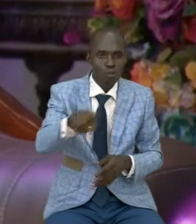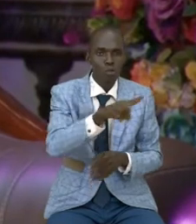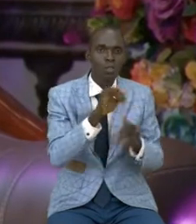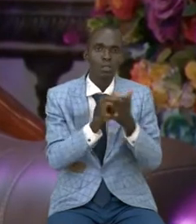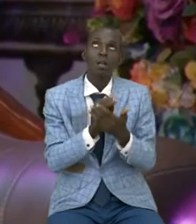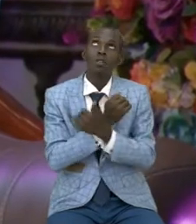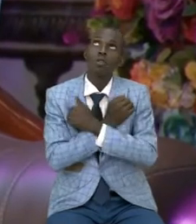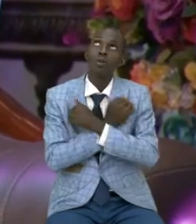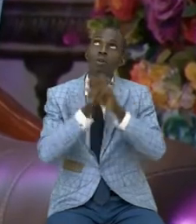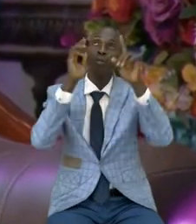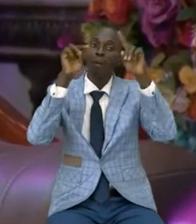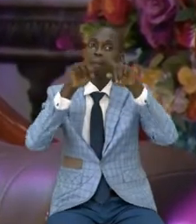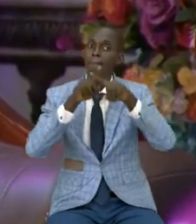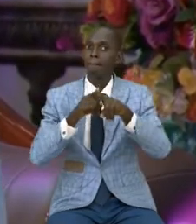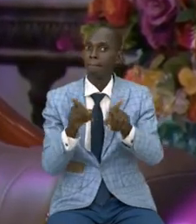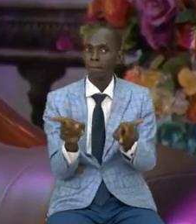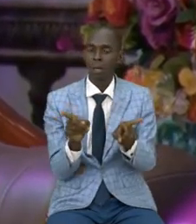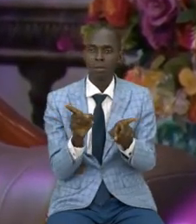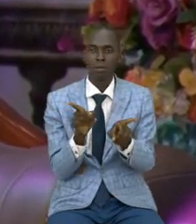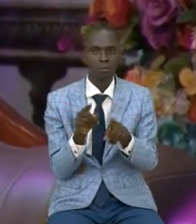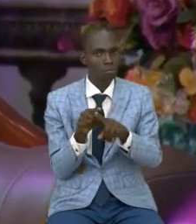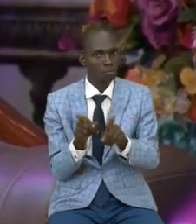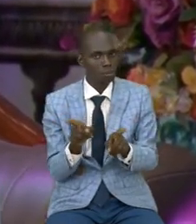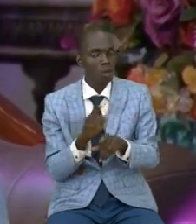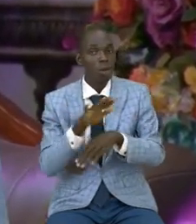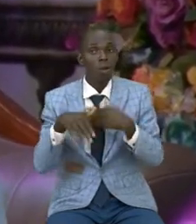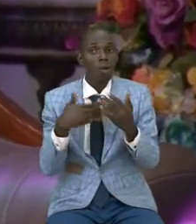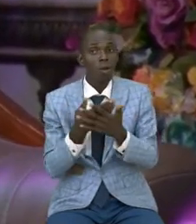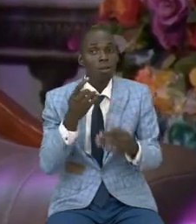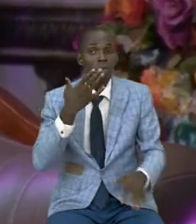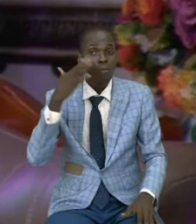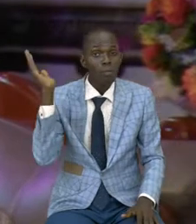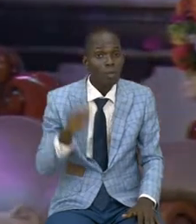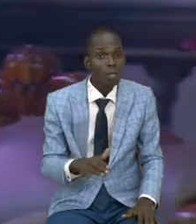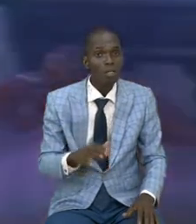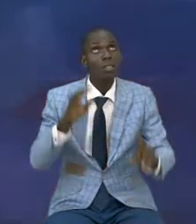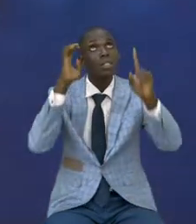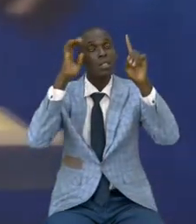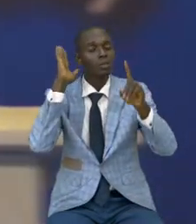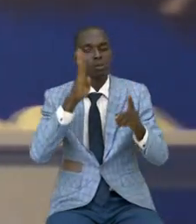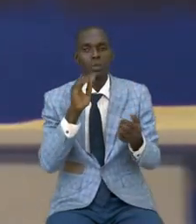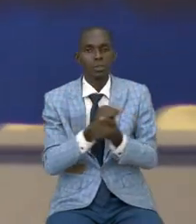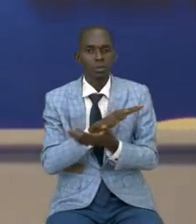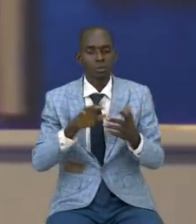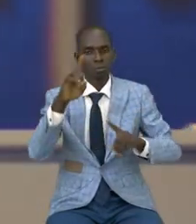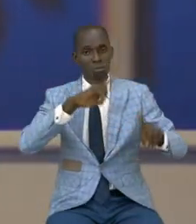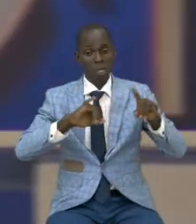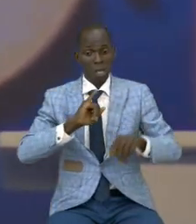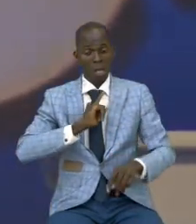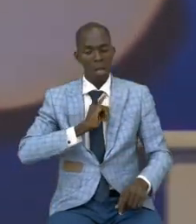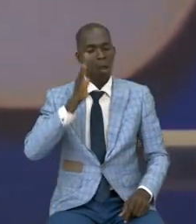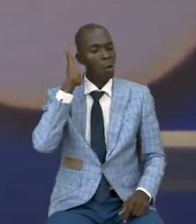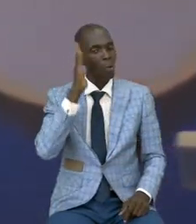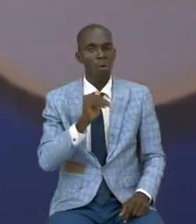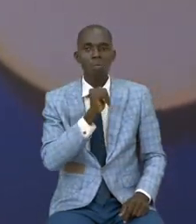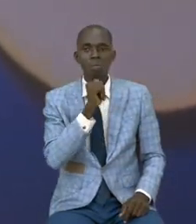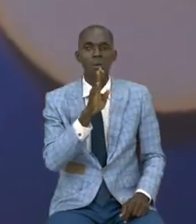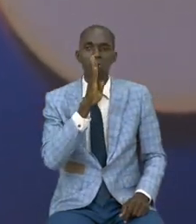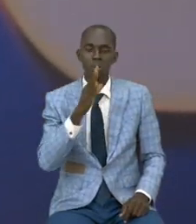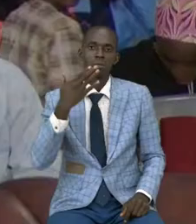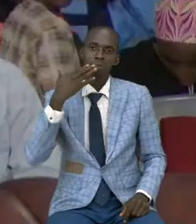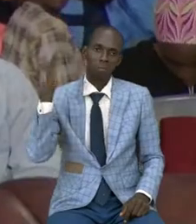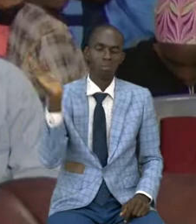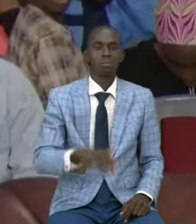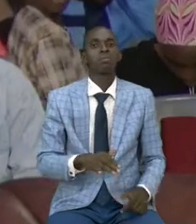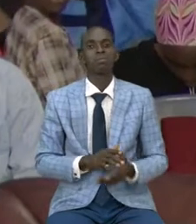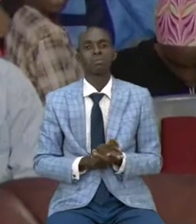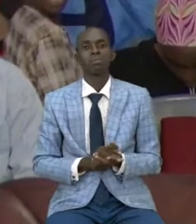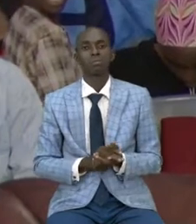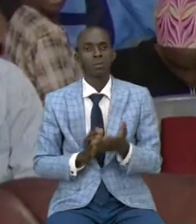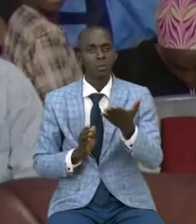but all the wicked it will destroy i will not be wicked i will not be wicked the mercy of god will